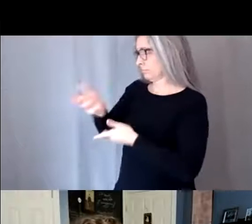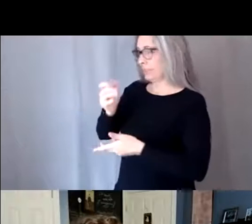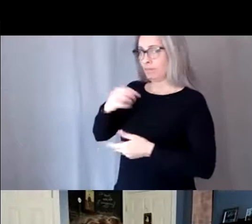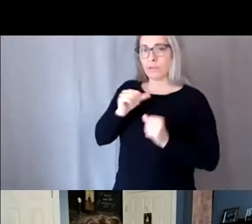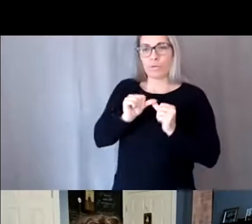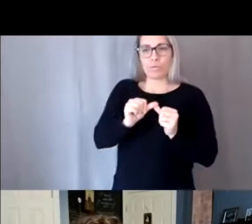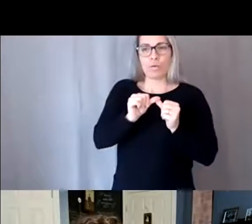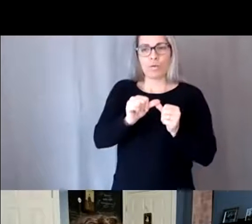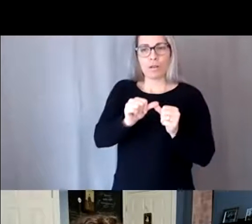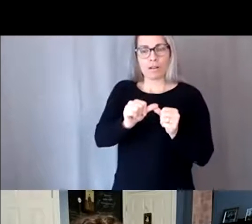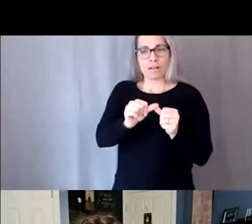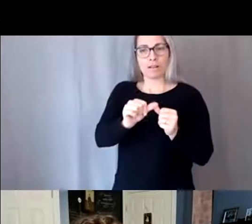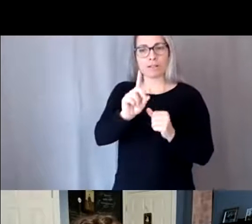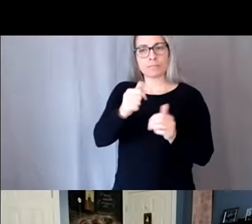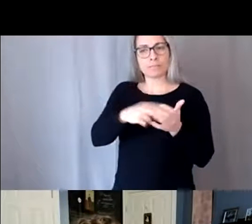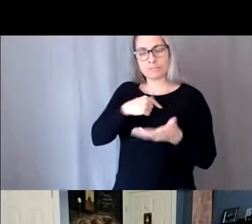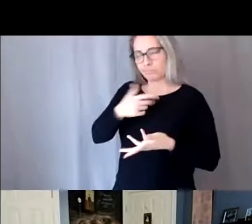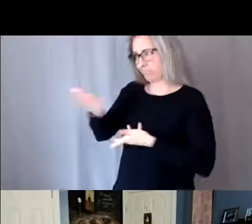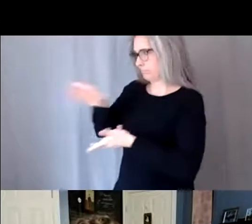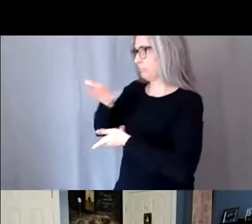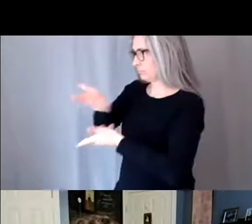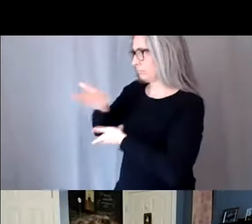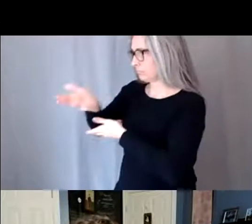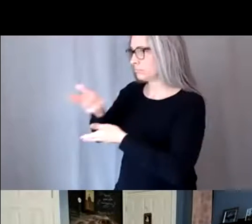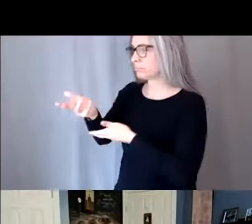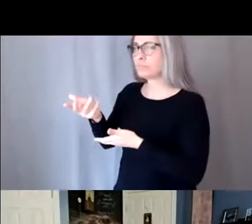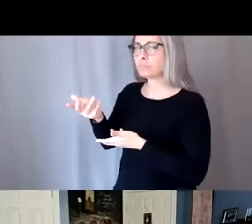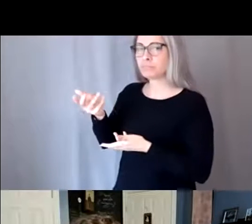and so the potential is there for endowing people with tools for